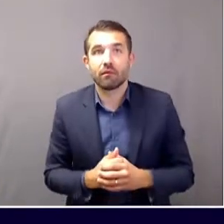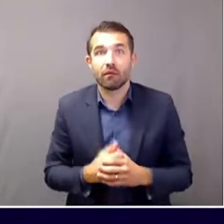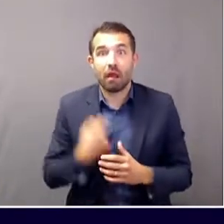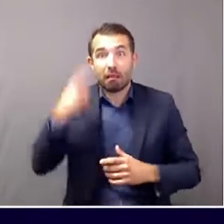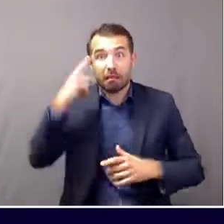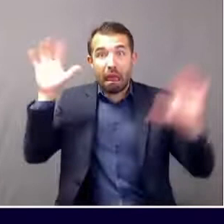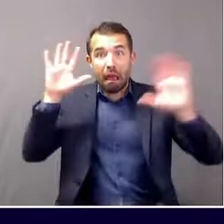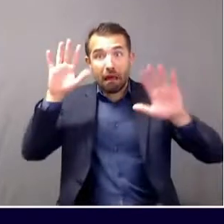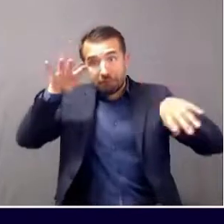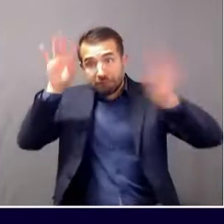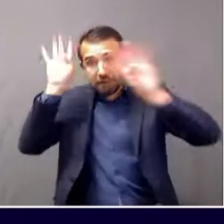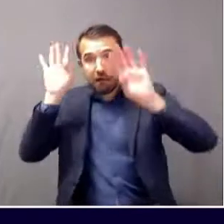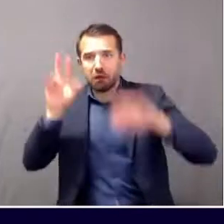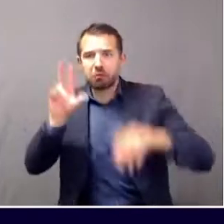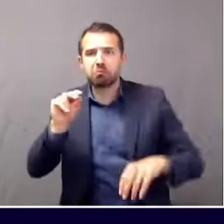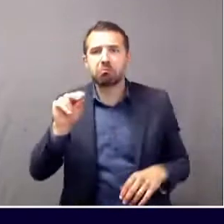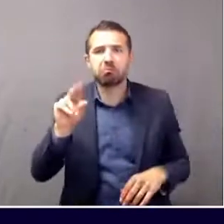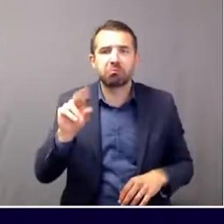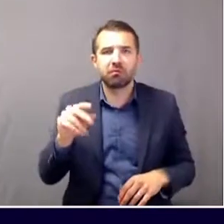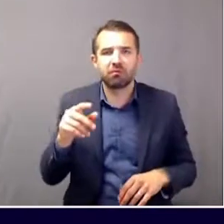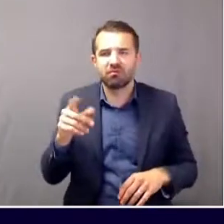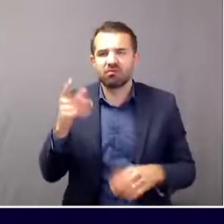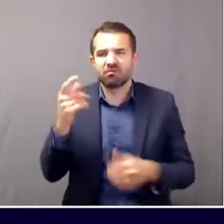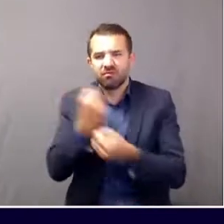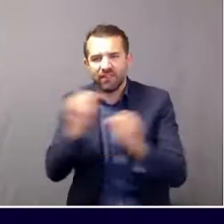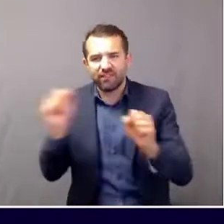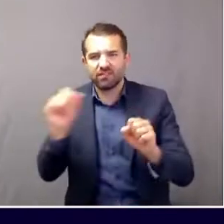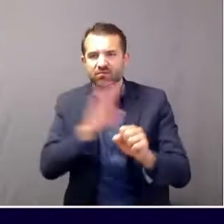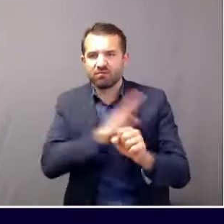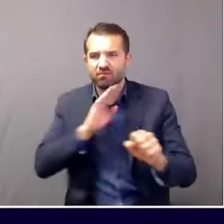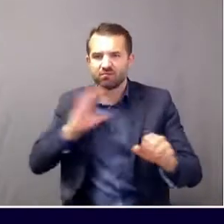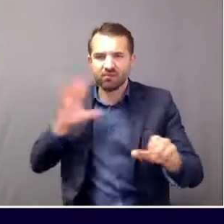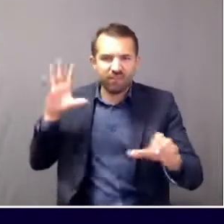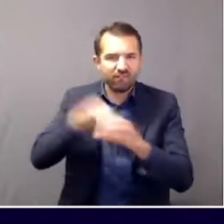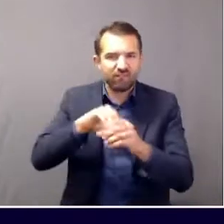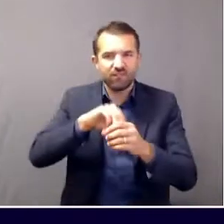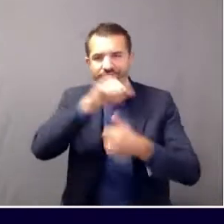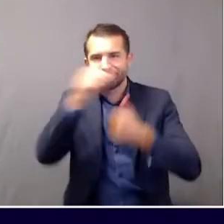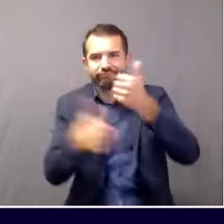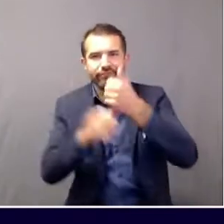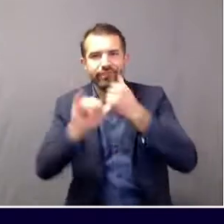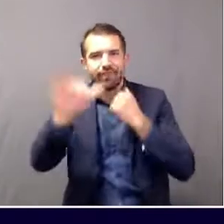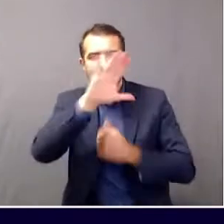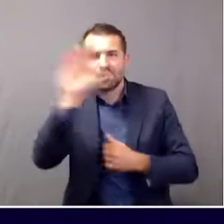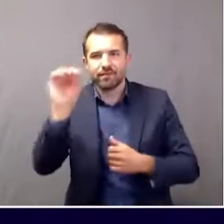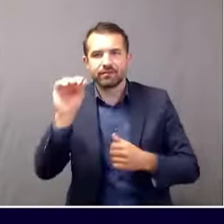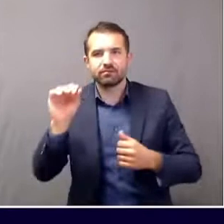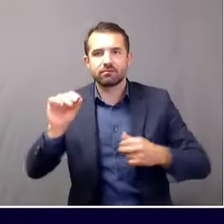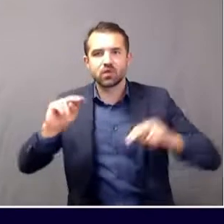independence unaffiliated board